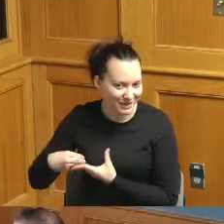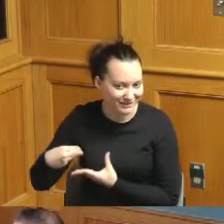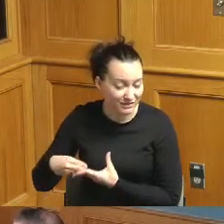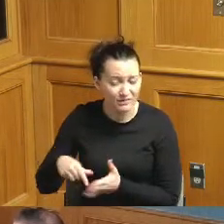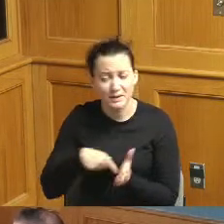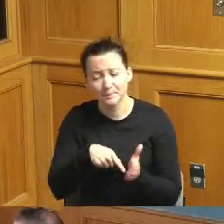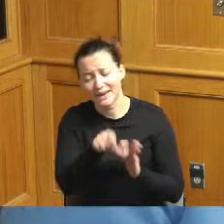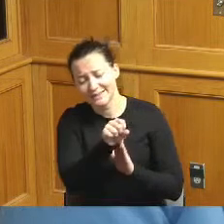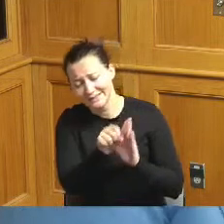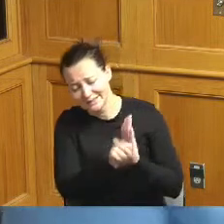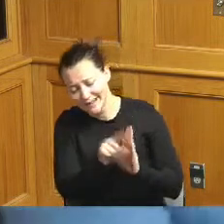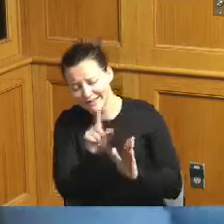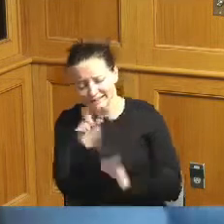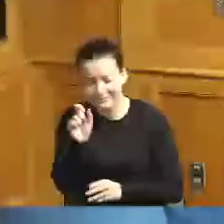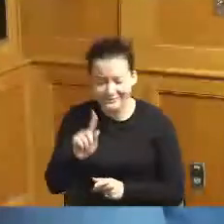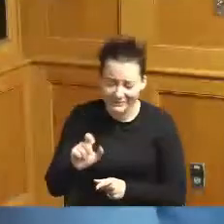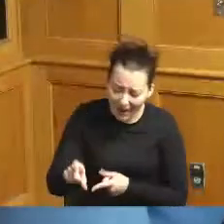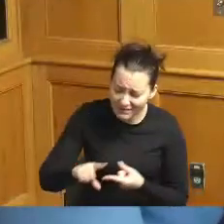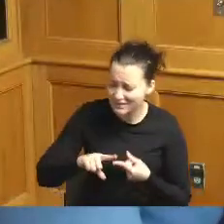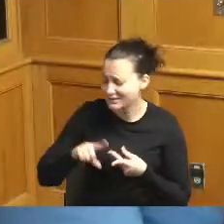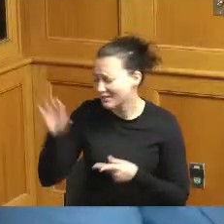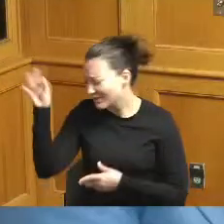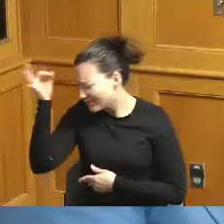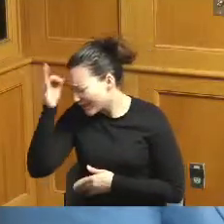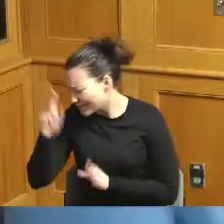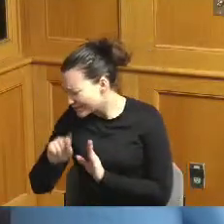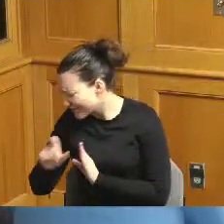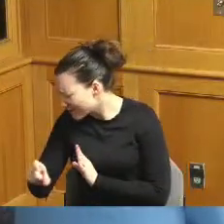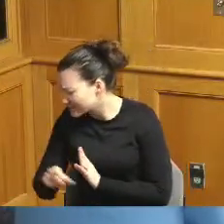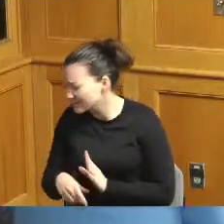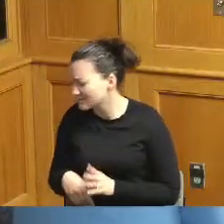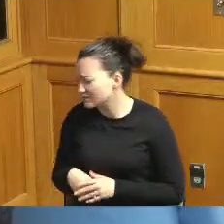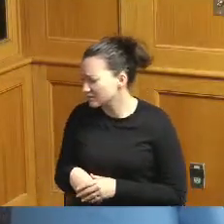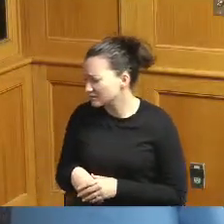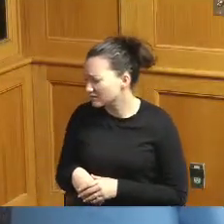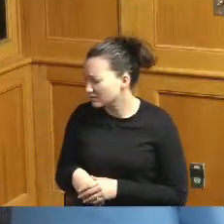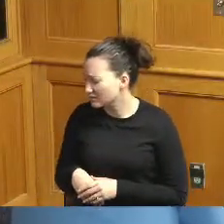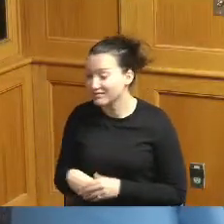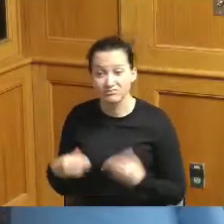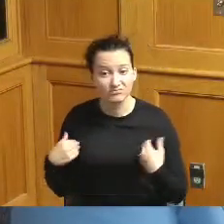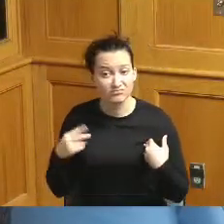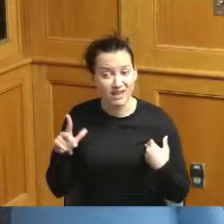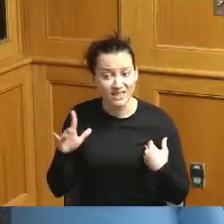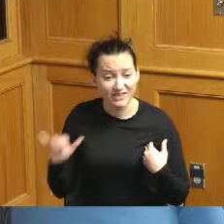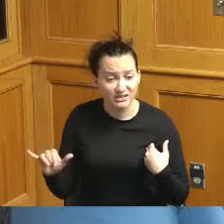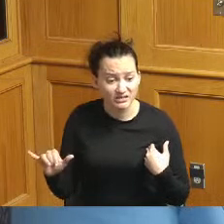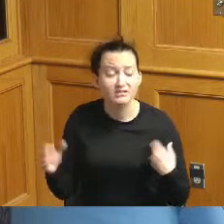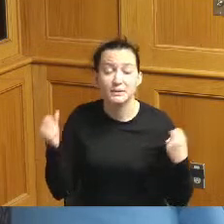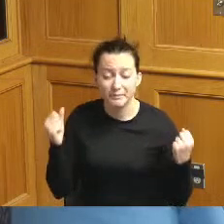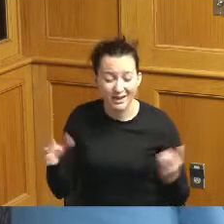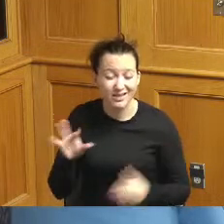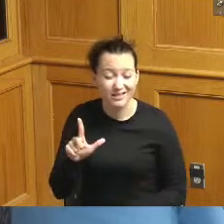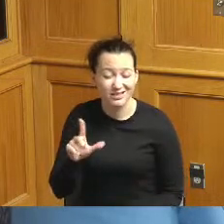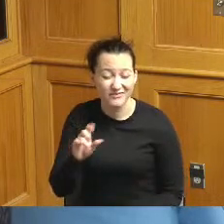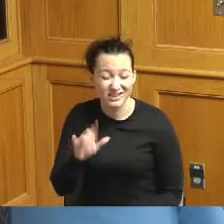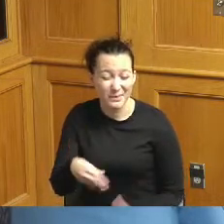state taxes federal taxes or if you have a levy there's a lot of Levy money involved in here where